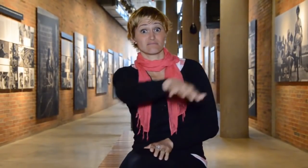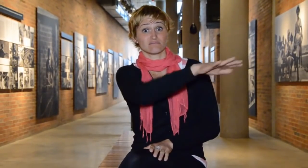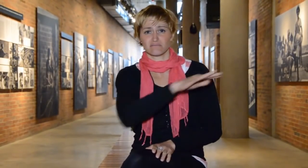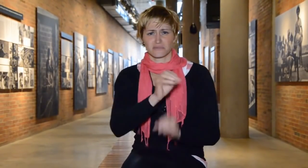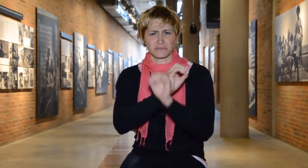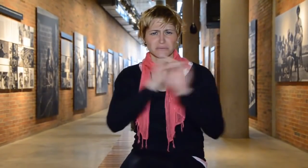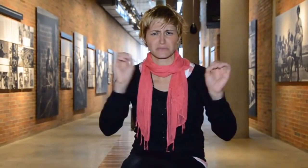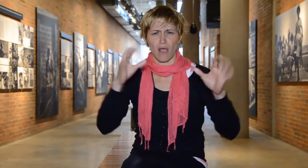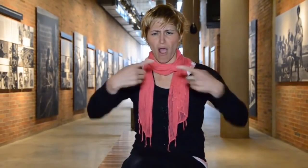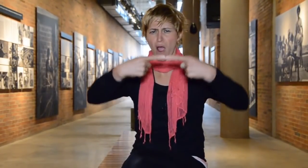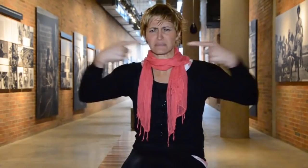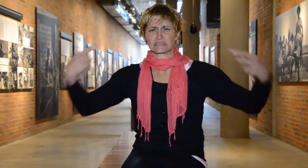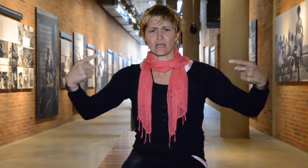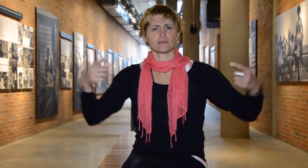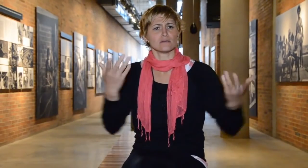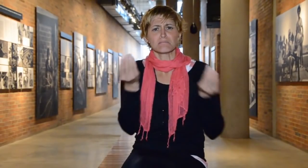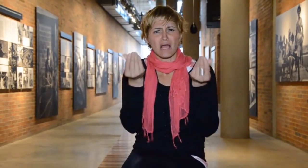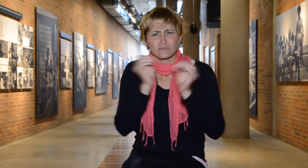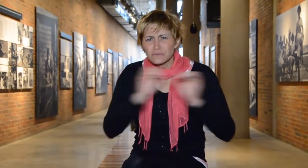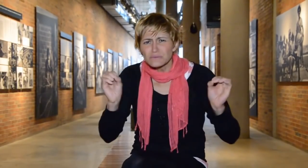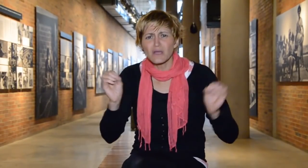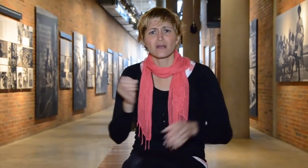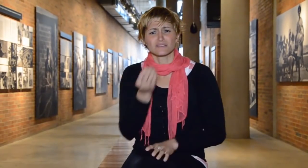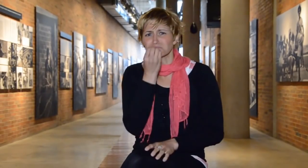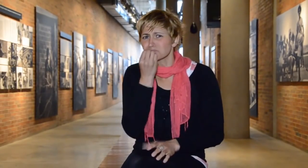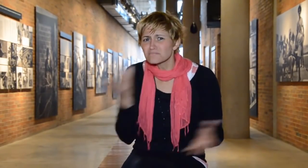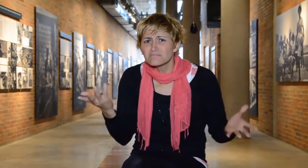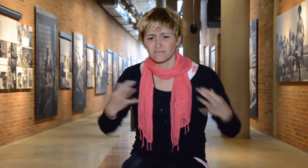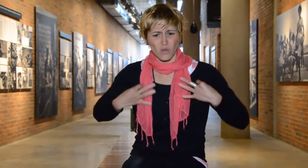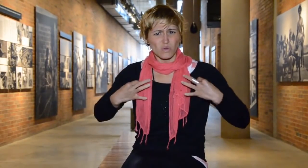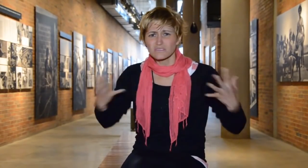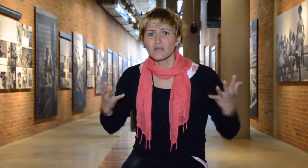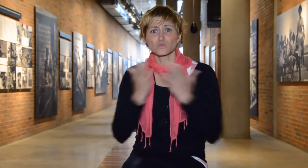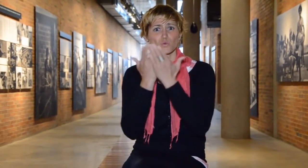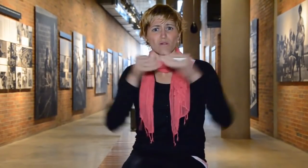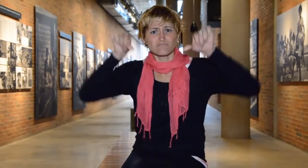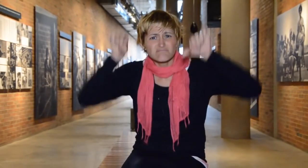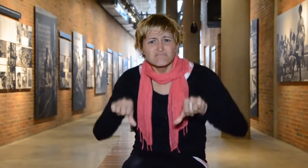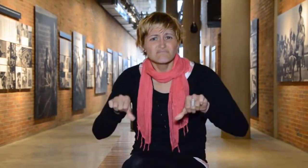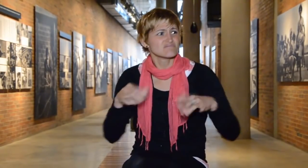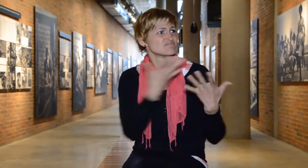The blacks had it terrible, with lack of food, lack of education, lack of clothing,